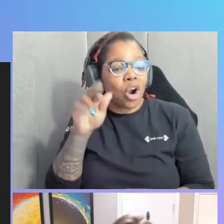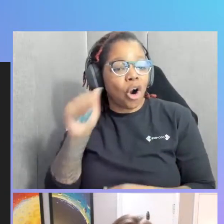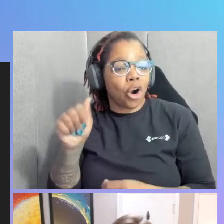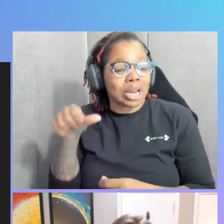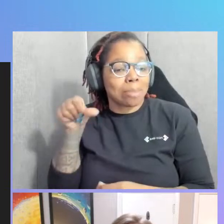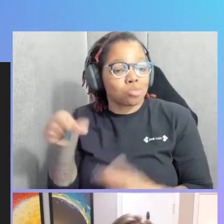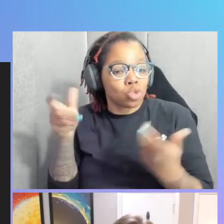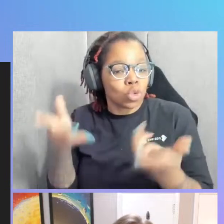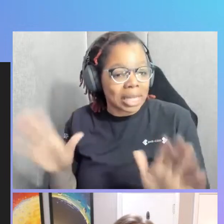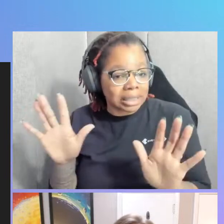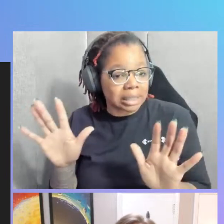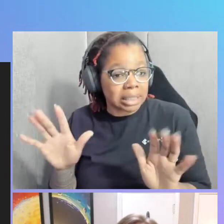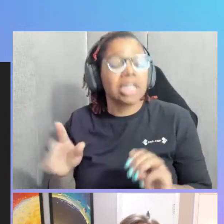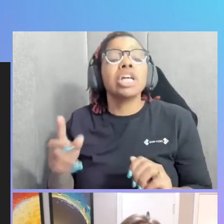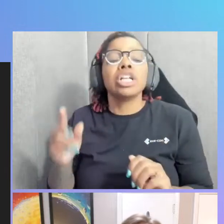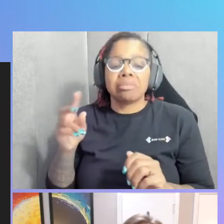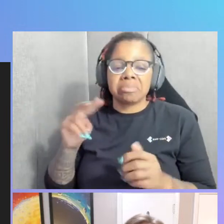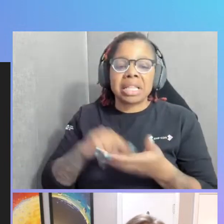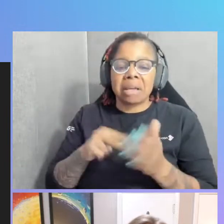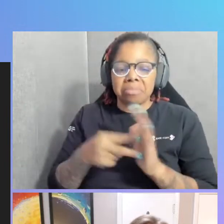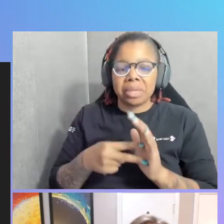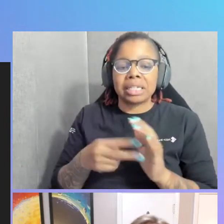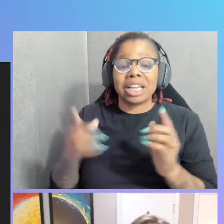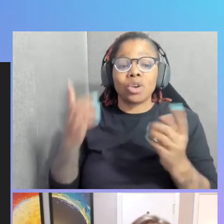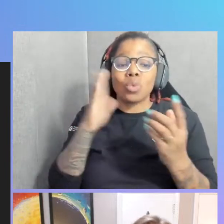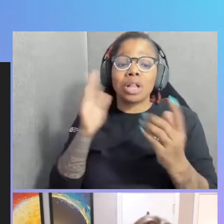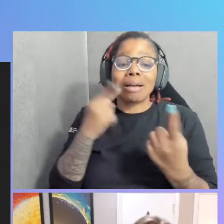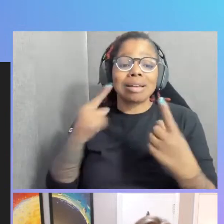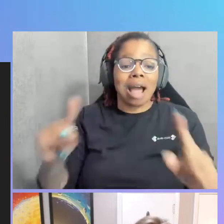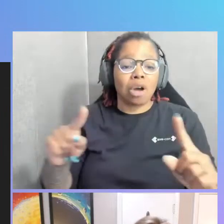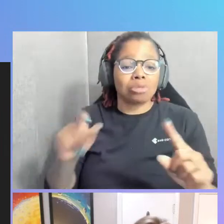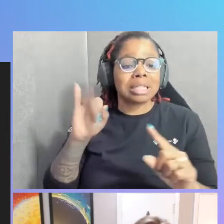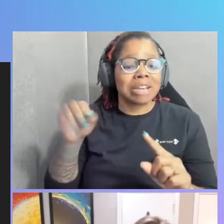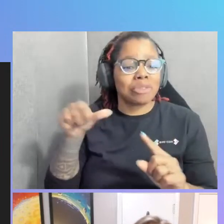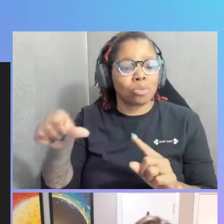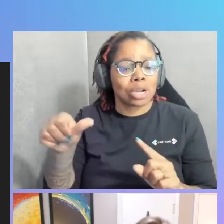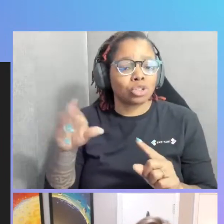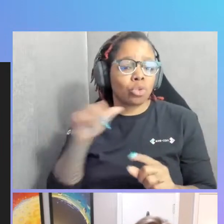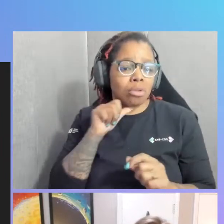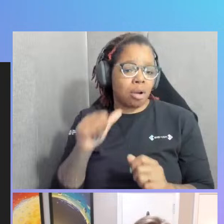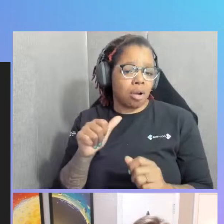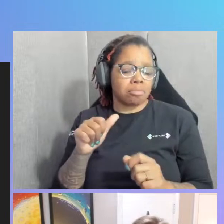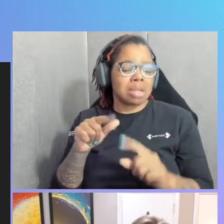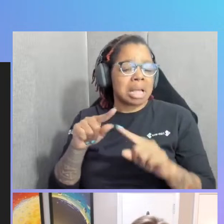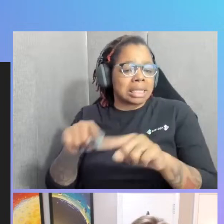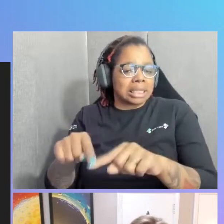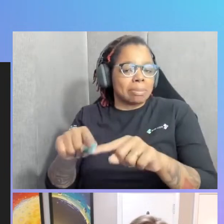attribute to our start tag screen. Readers will announce whether this button is pressed